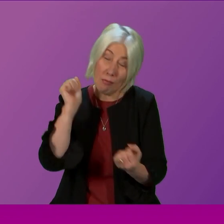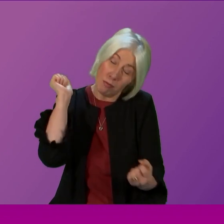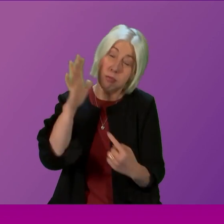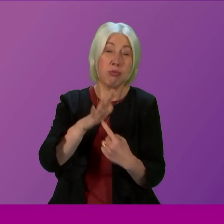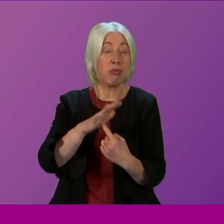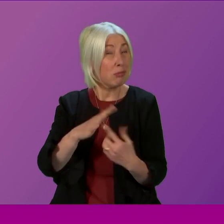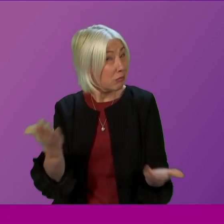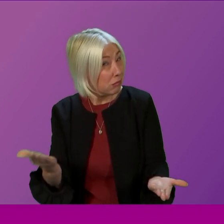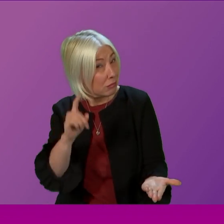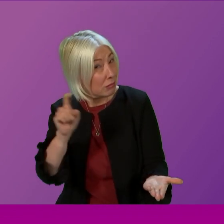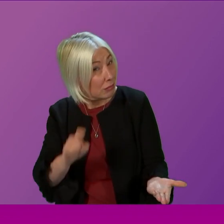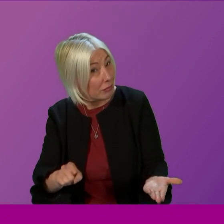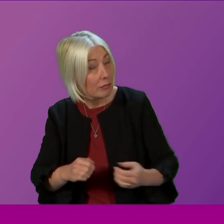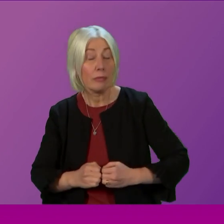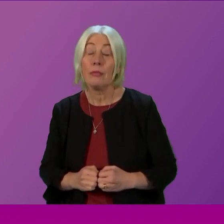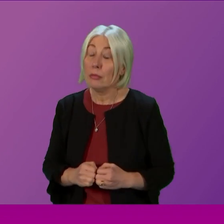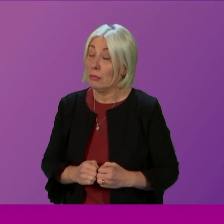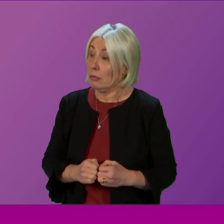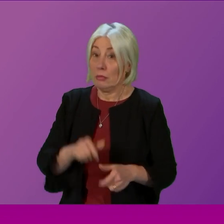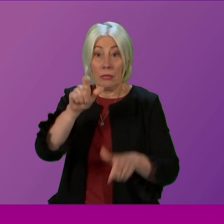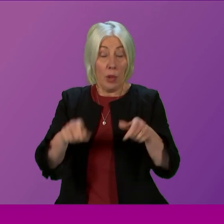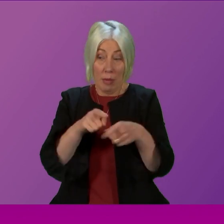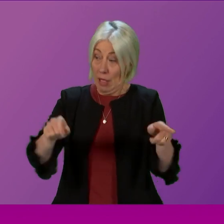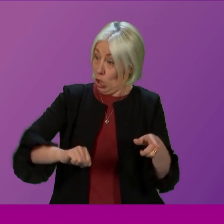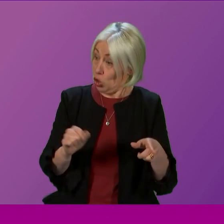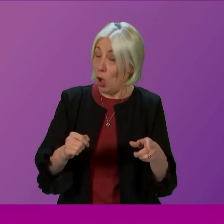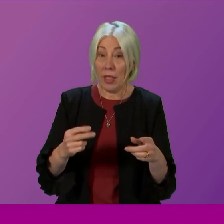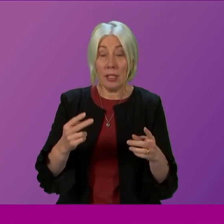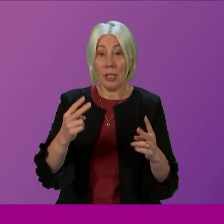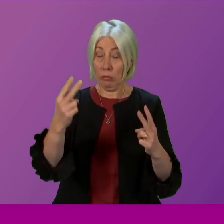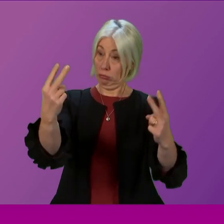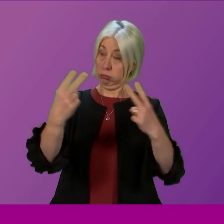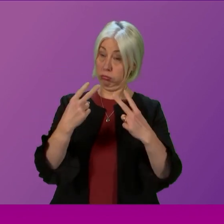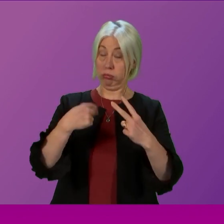I will let the people of Scotland continue to judge the record, actions and decisions